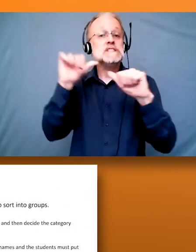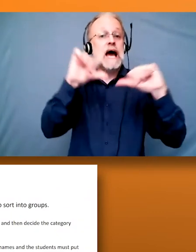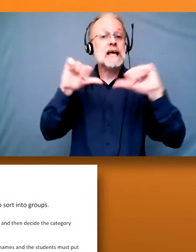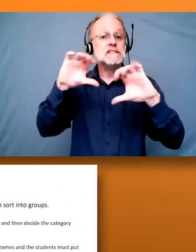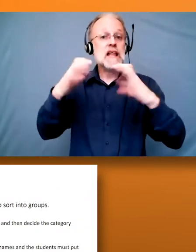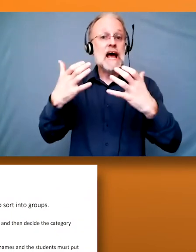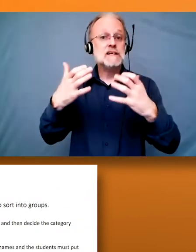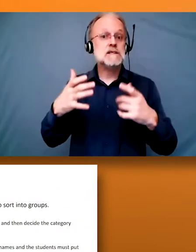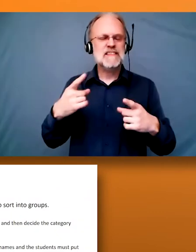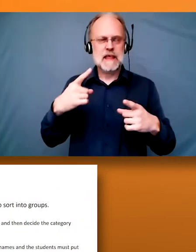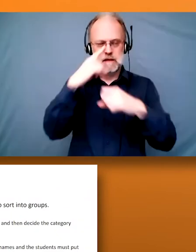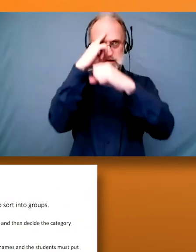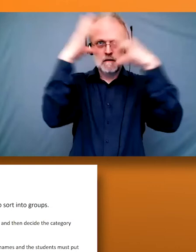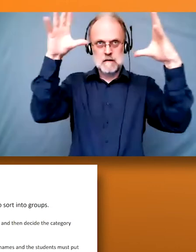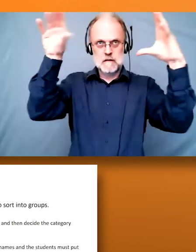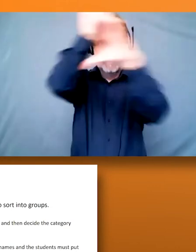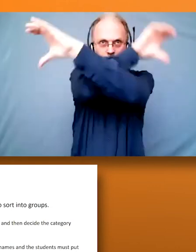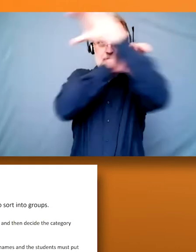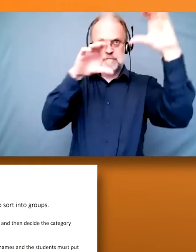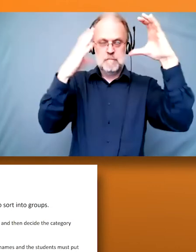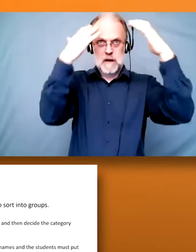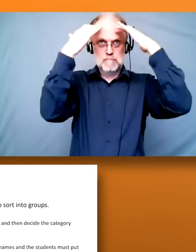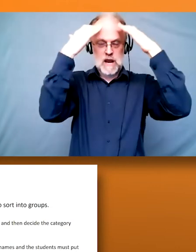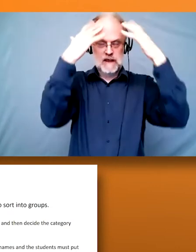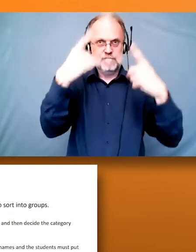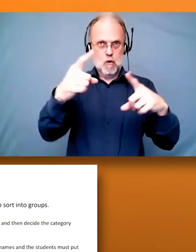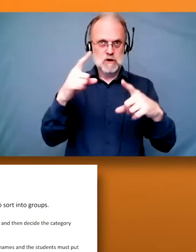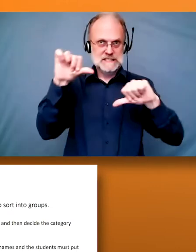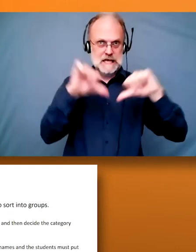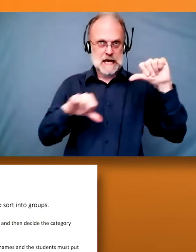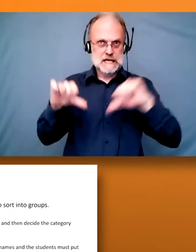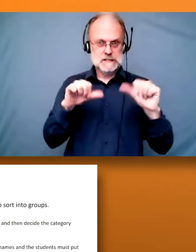they kind of have to put on their scientists brain, right? And all of the organization